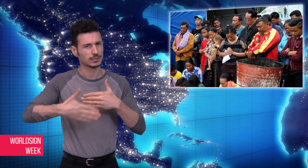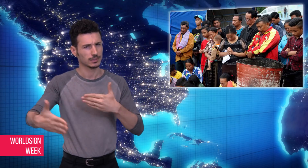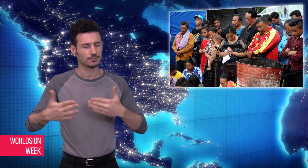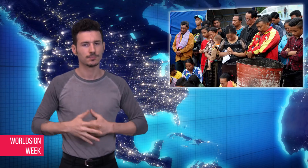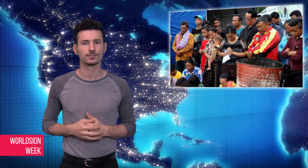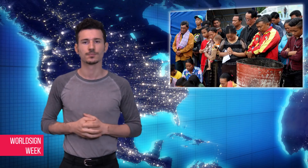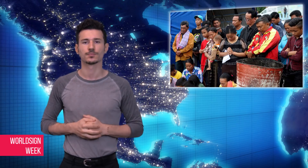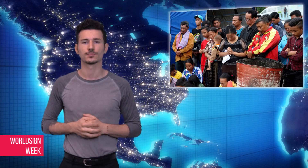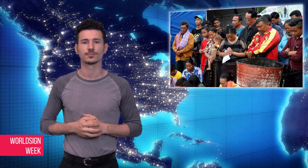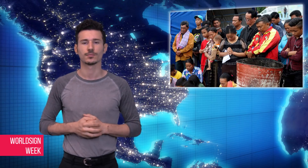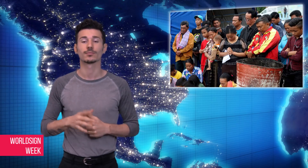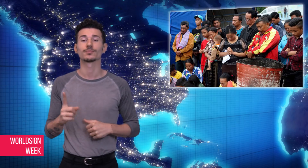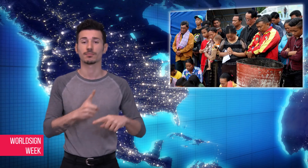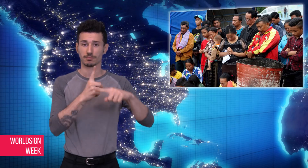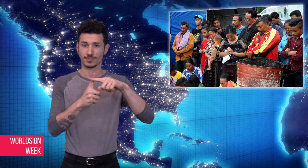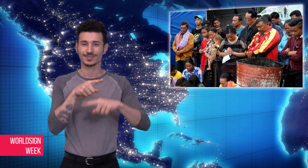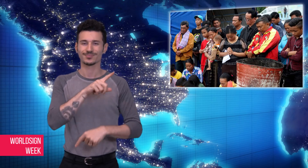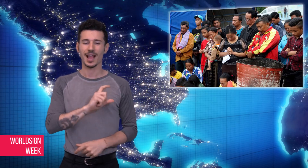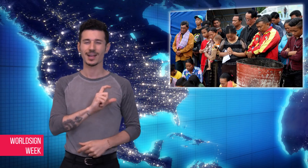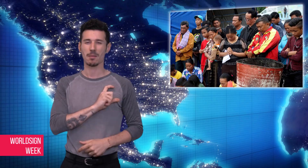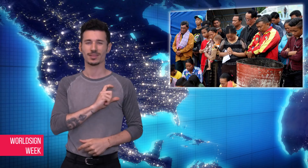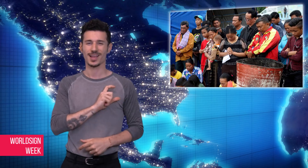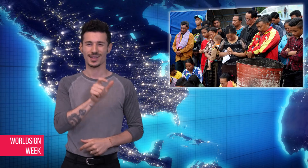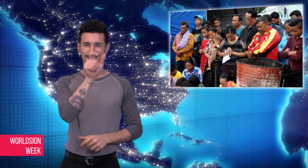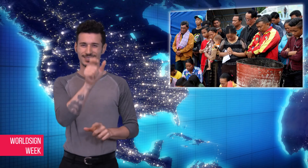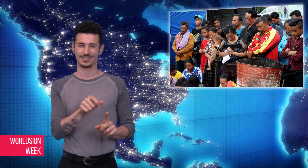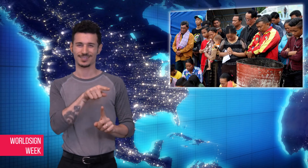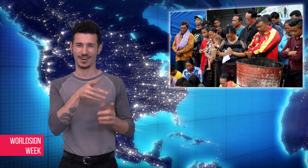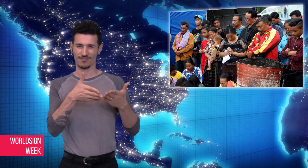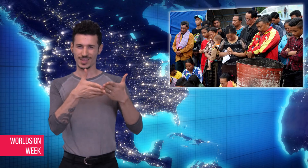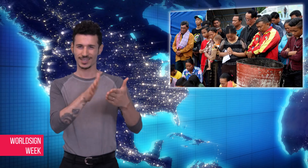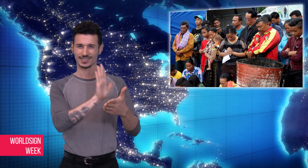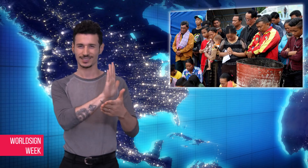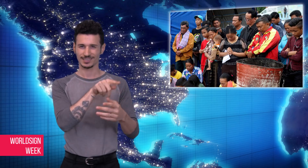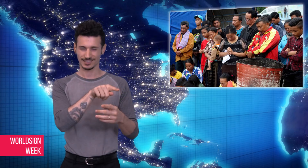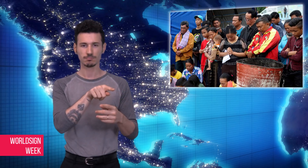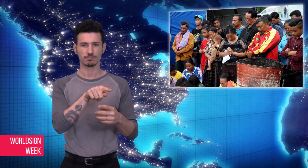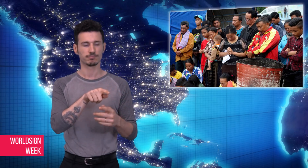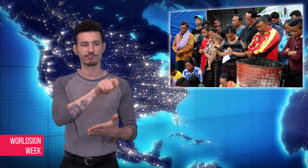their resources but would continue